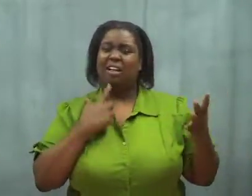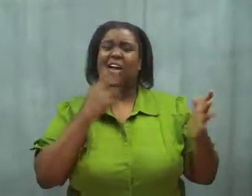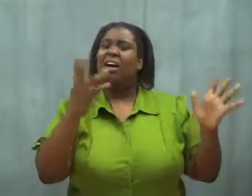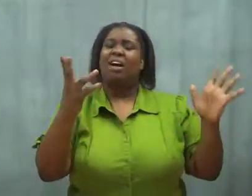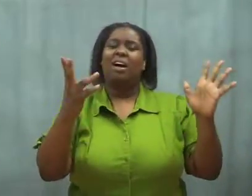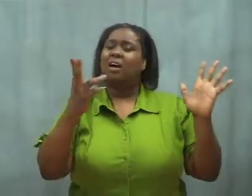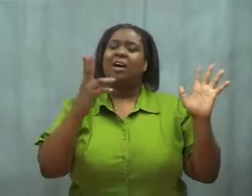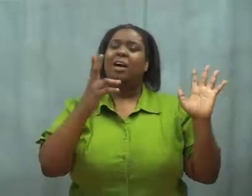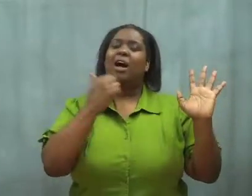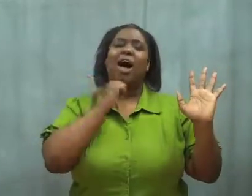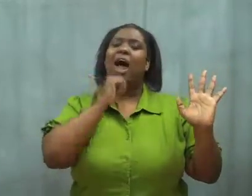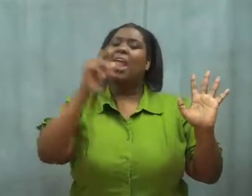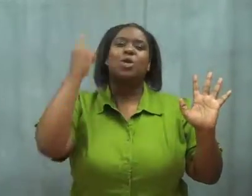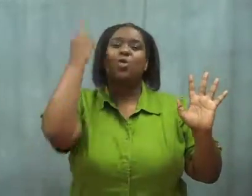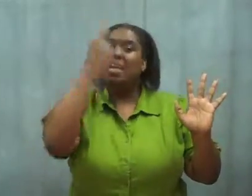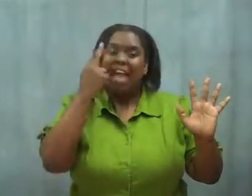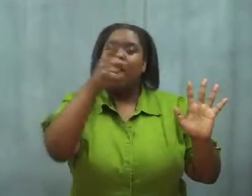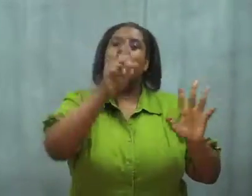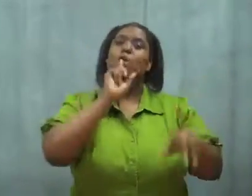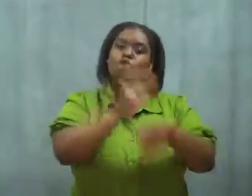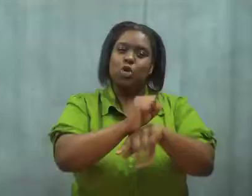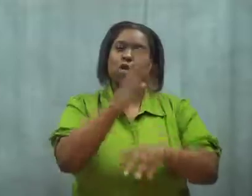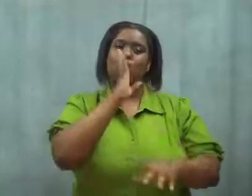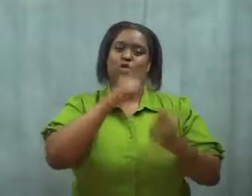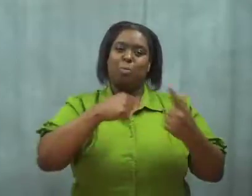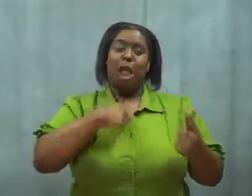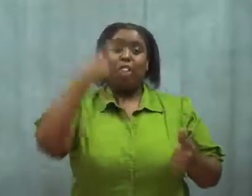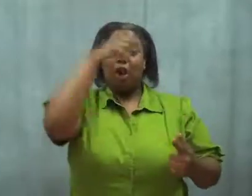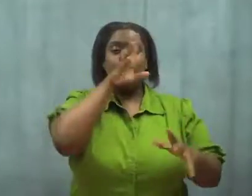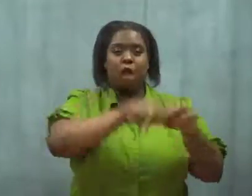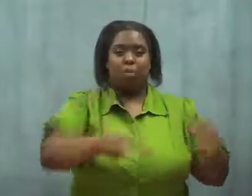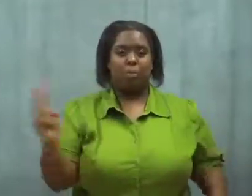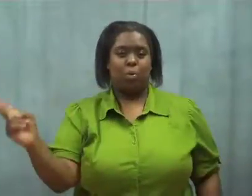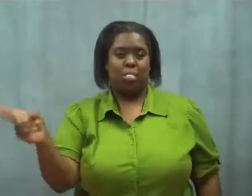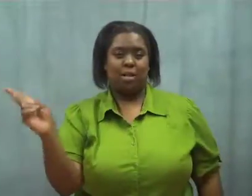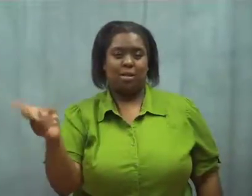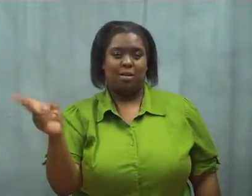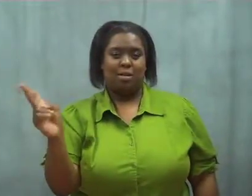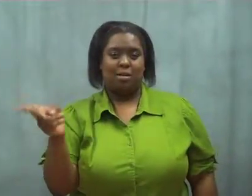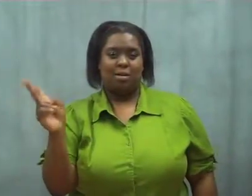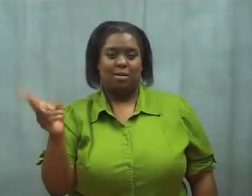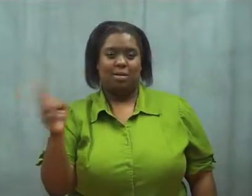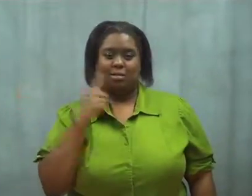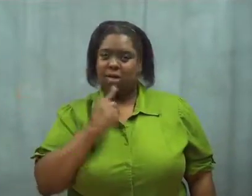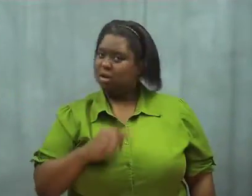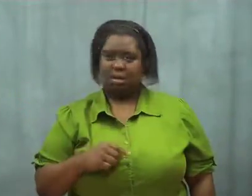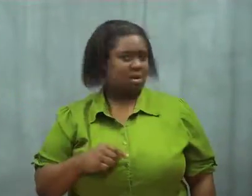I said, "I didn't realize you were talking to me, I thought you were talking to them."